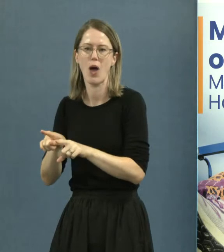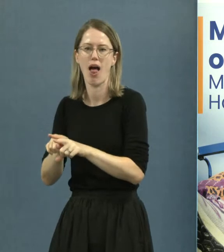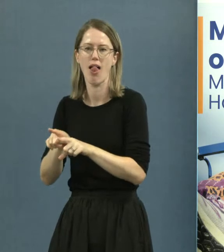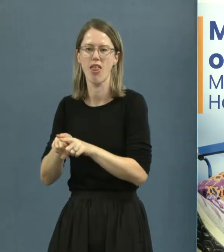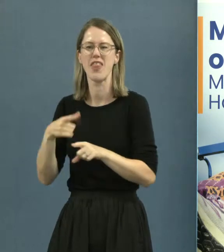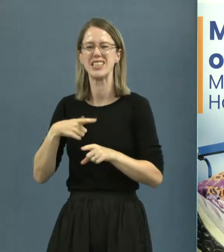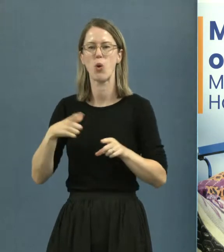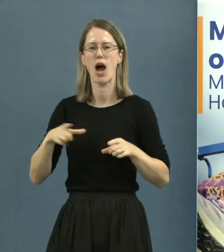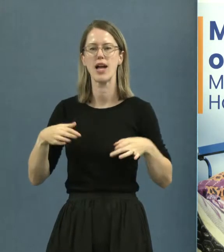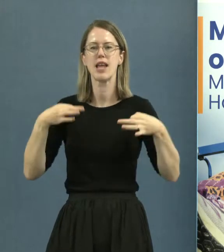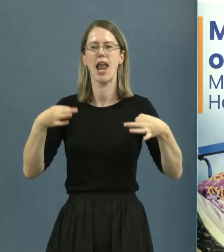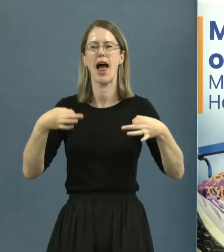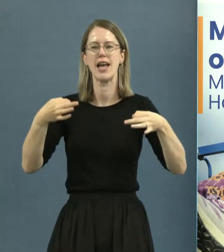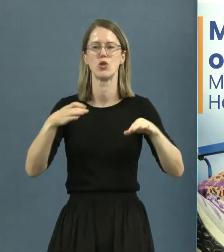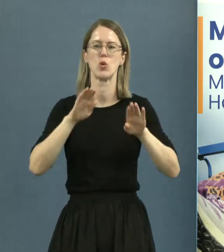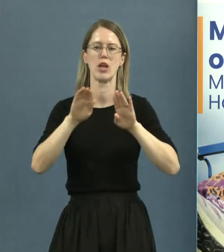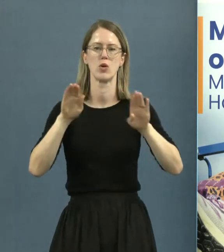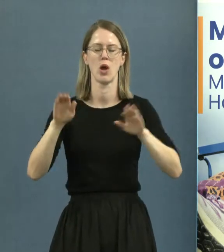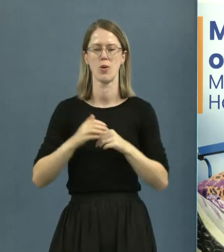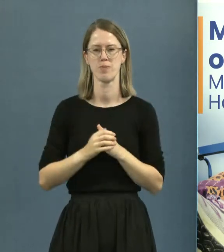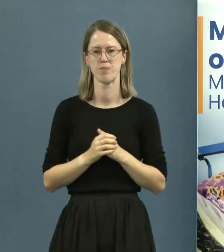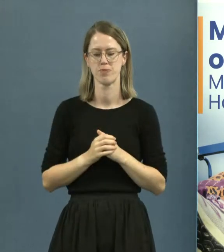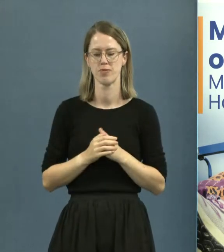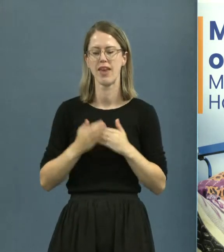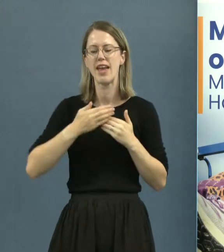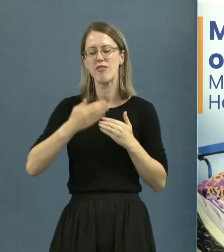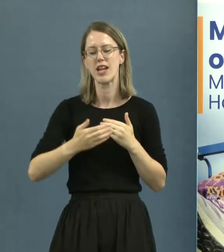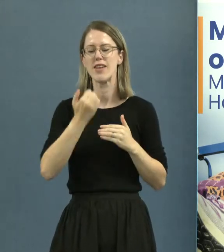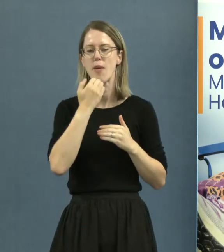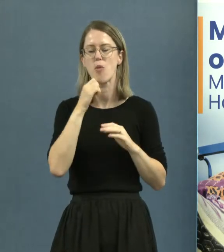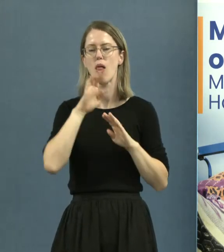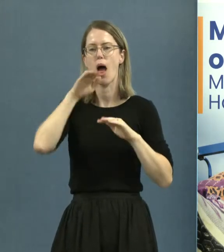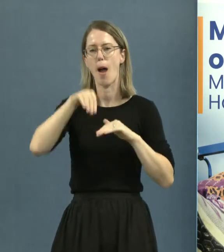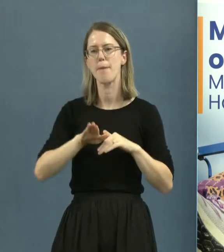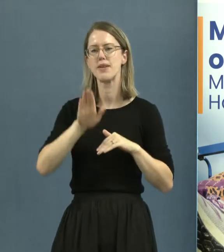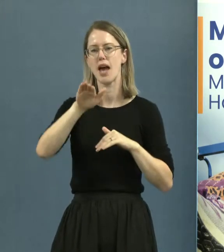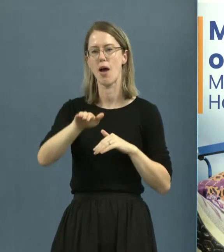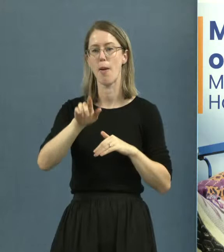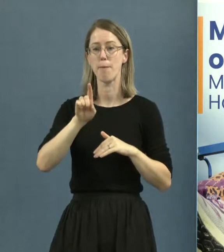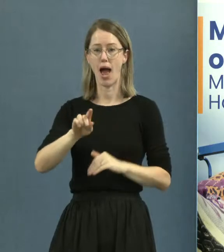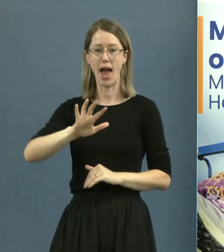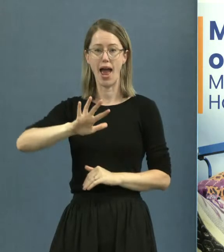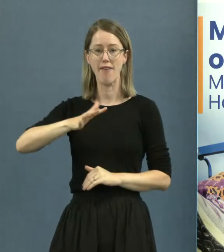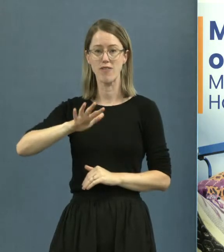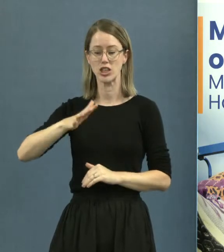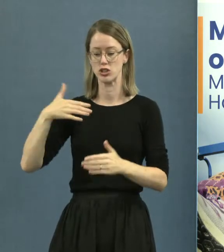of deaths reported will continue to fluctuate day to